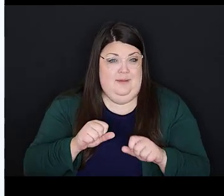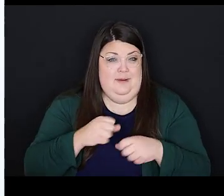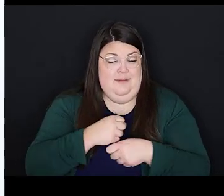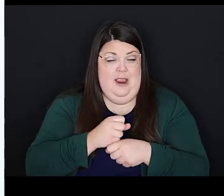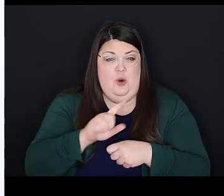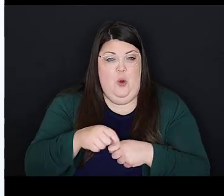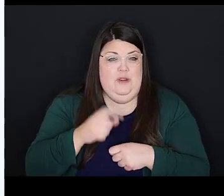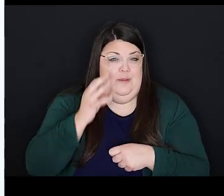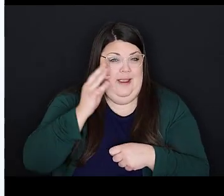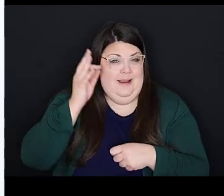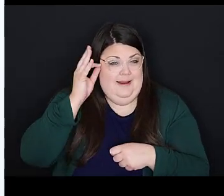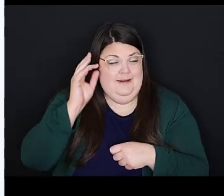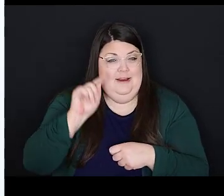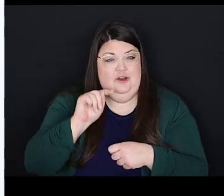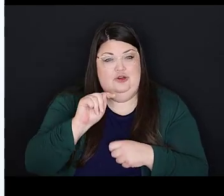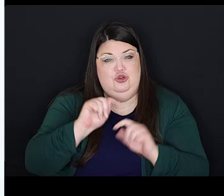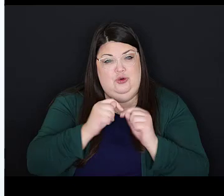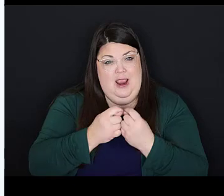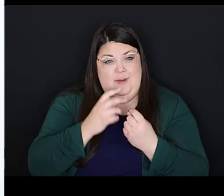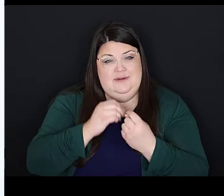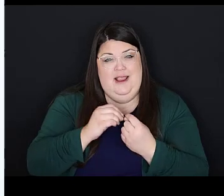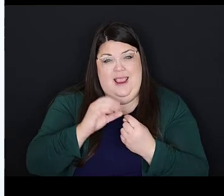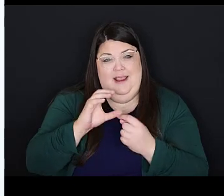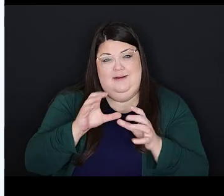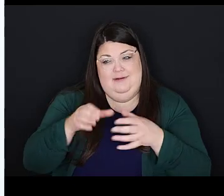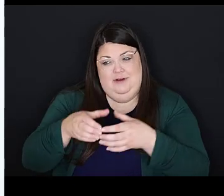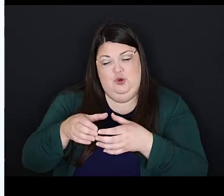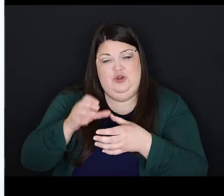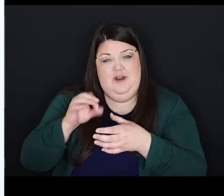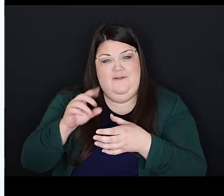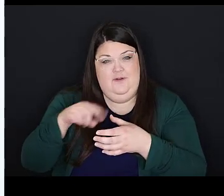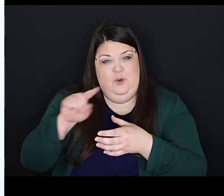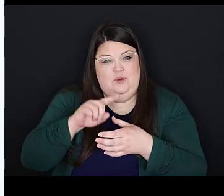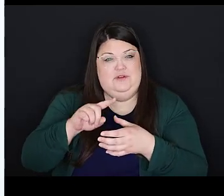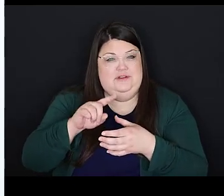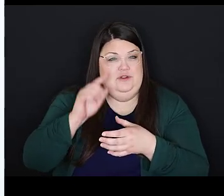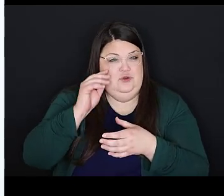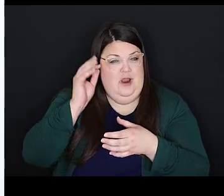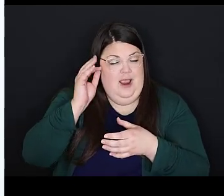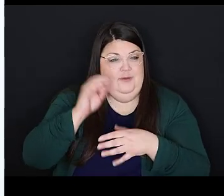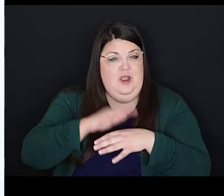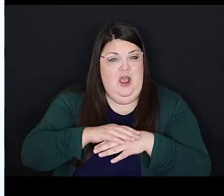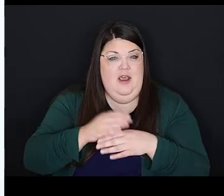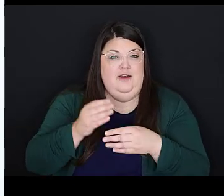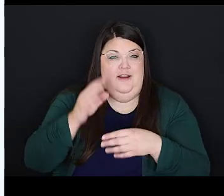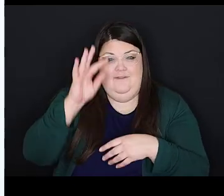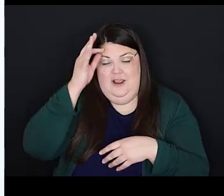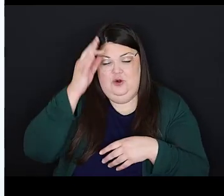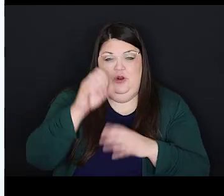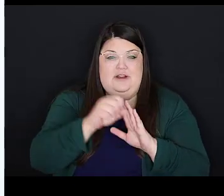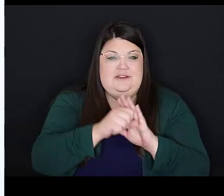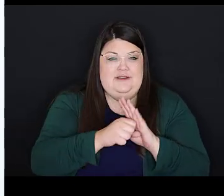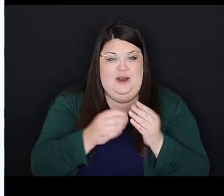Tribes (and consortia of those Indian Tribes) located on Federal and State reservations. The